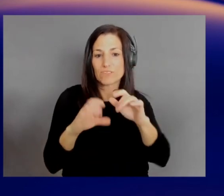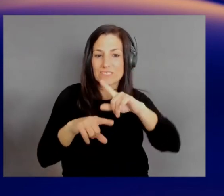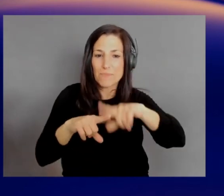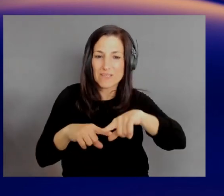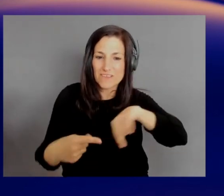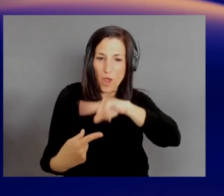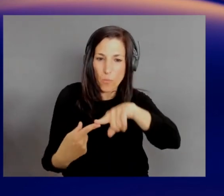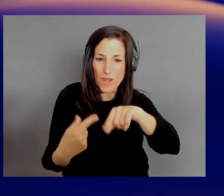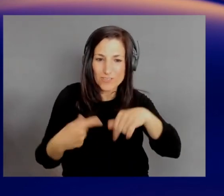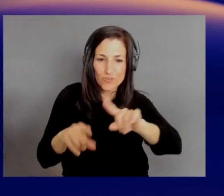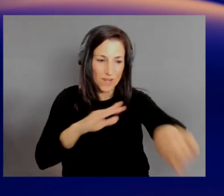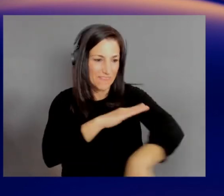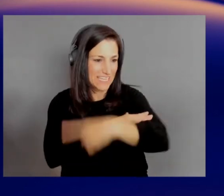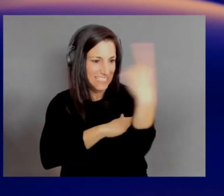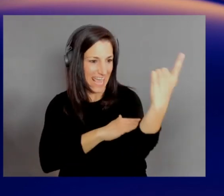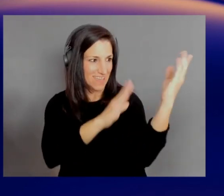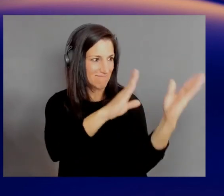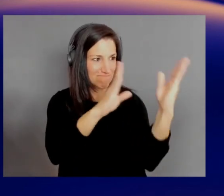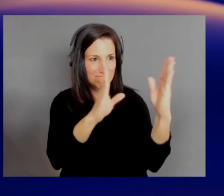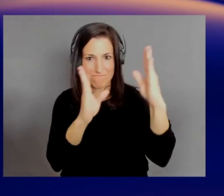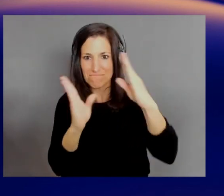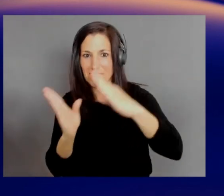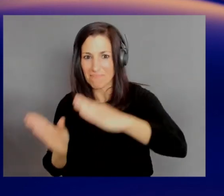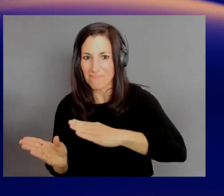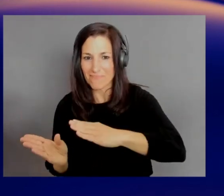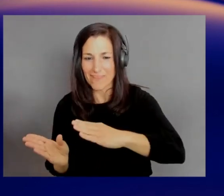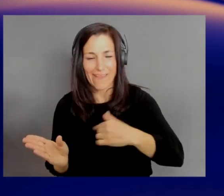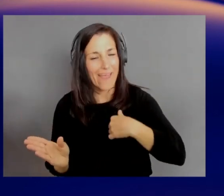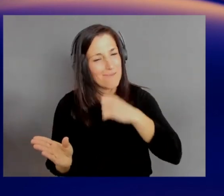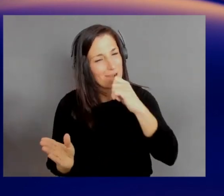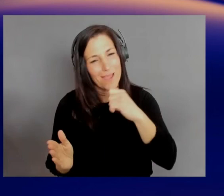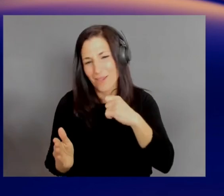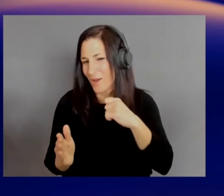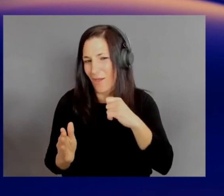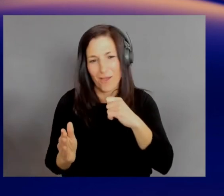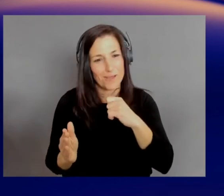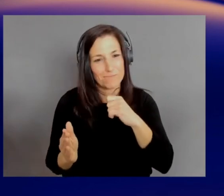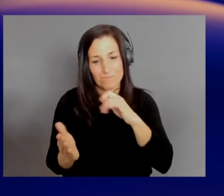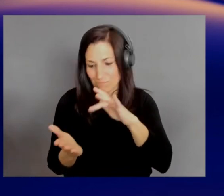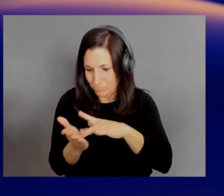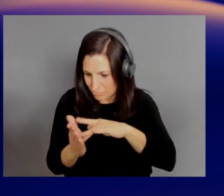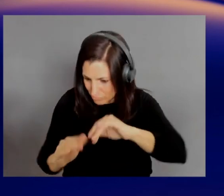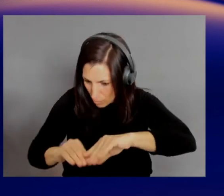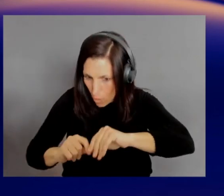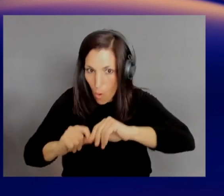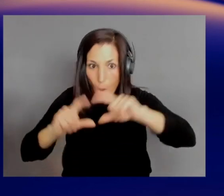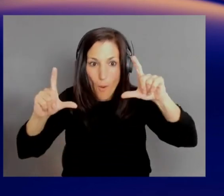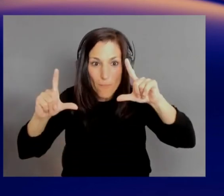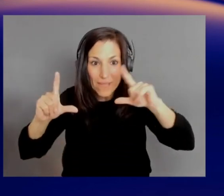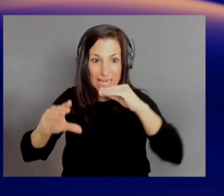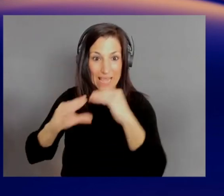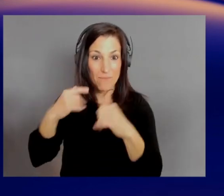I'm not gonna open my email when I'm driving, but hey, you know, I have a better way of engaging with consumers